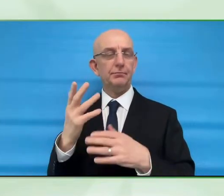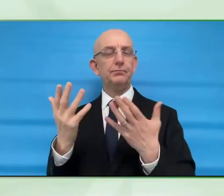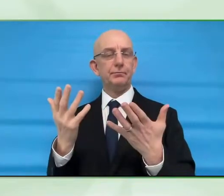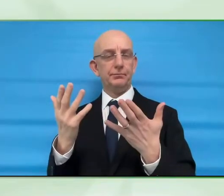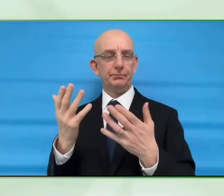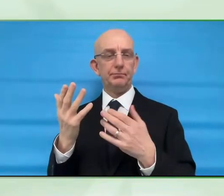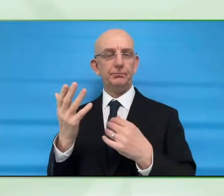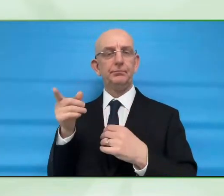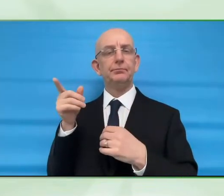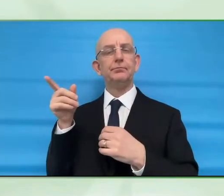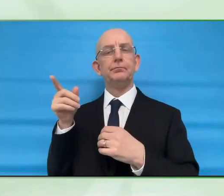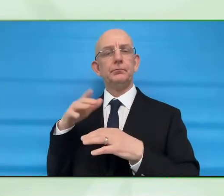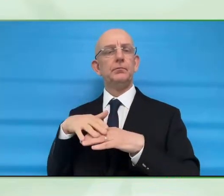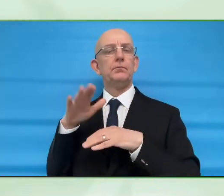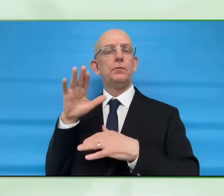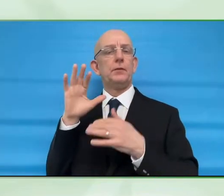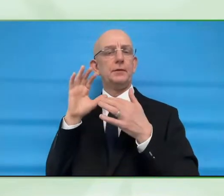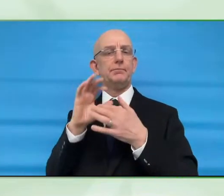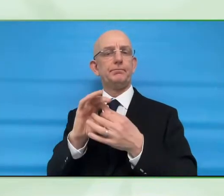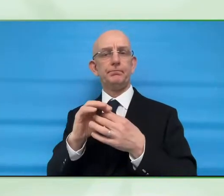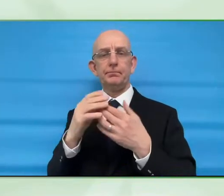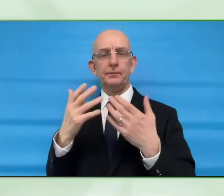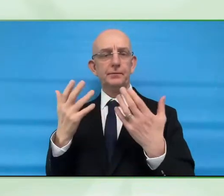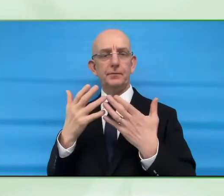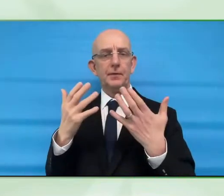Please tell it about what it is about.